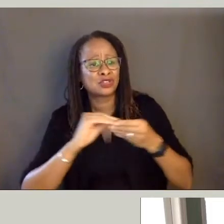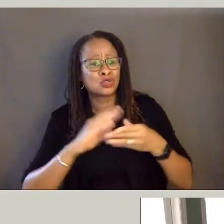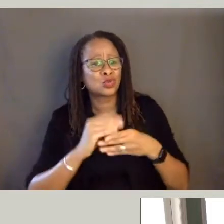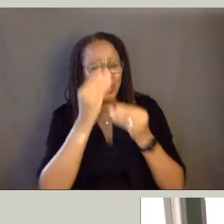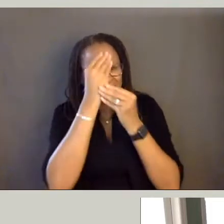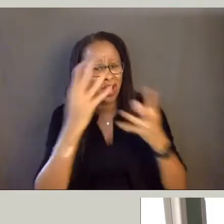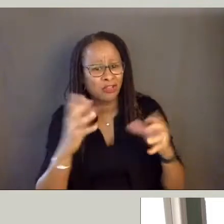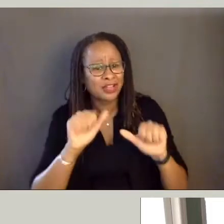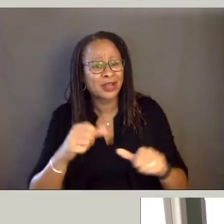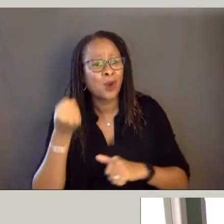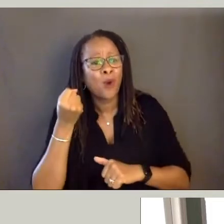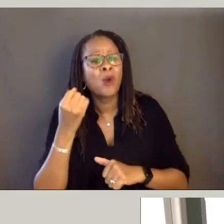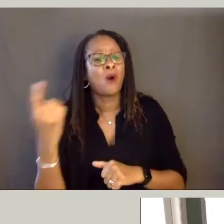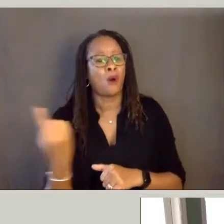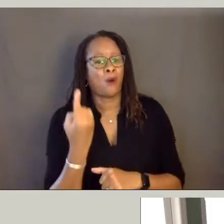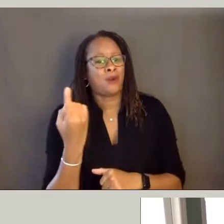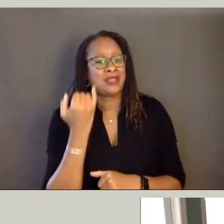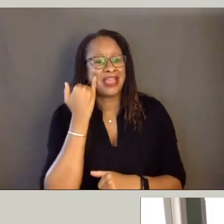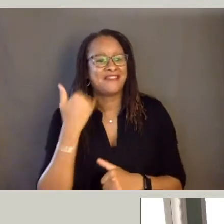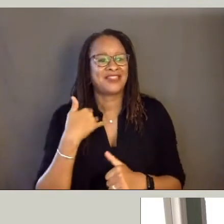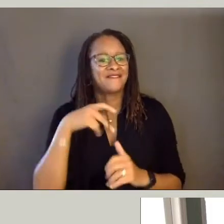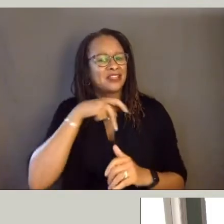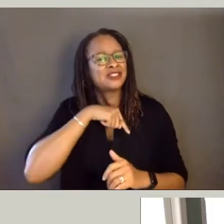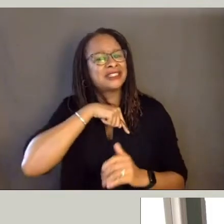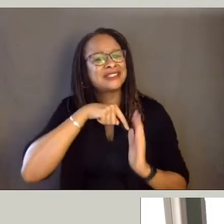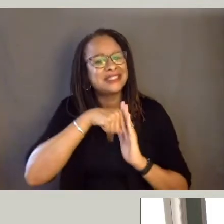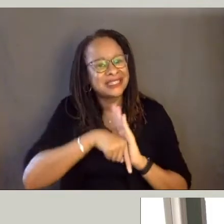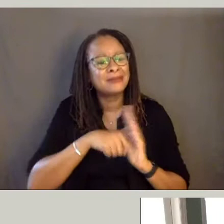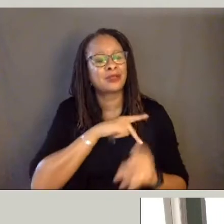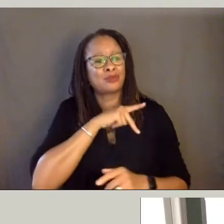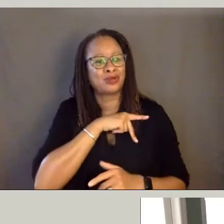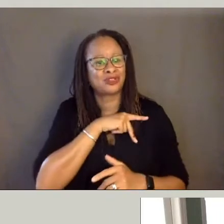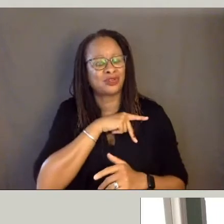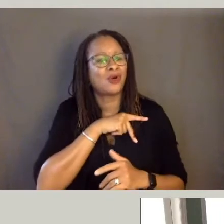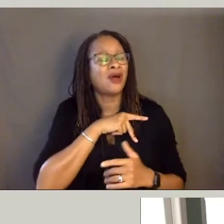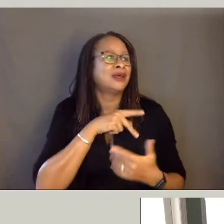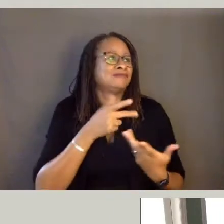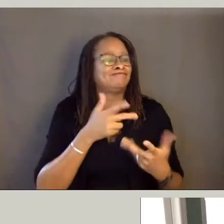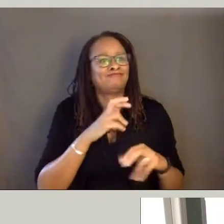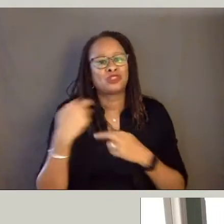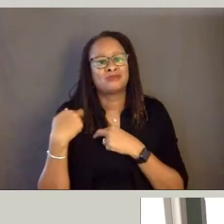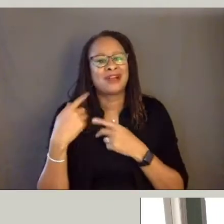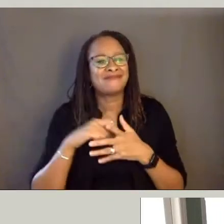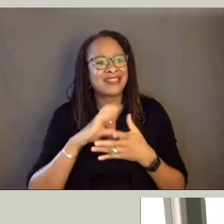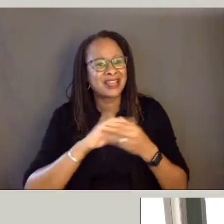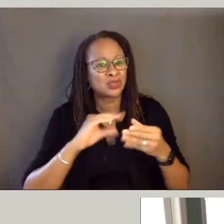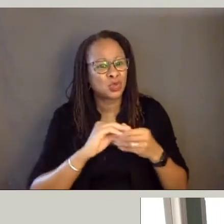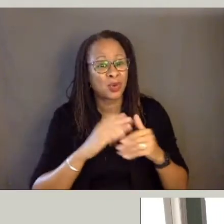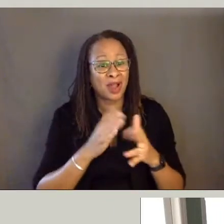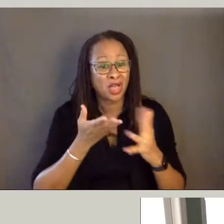only if they have a deeply personal stake in that story. And it's through that lens and those stories